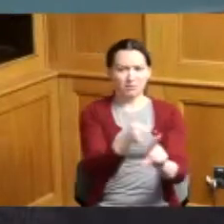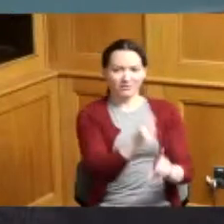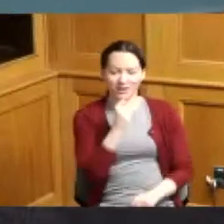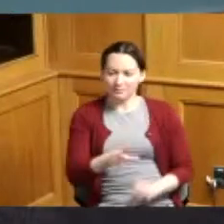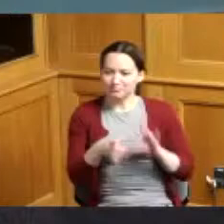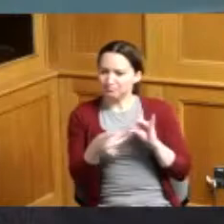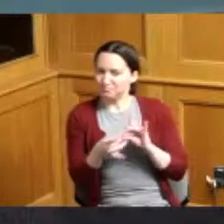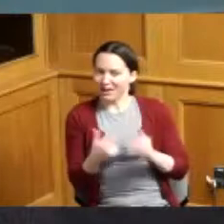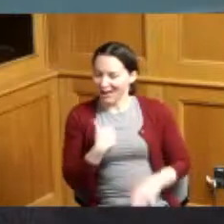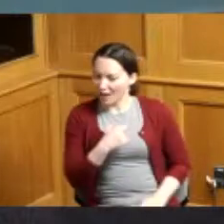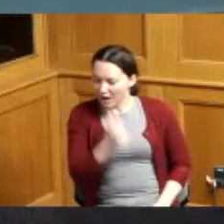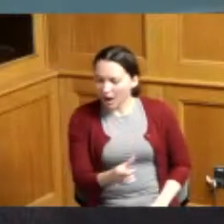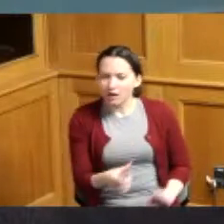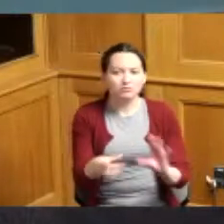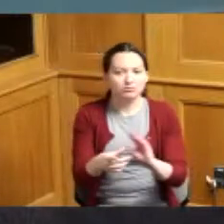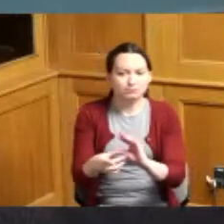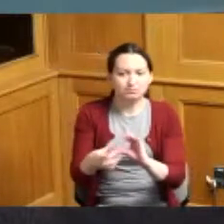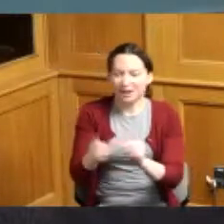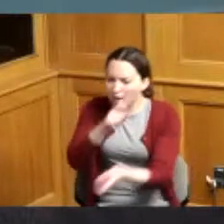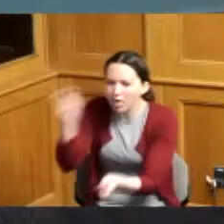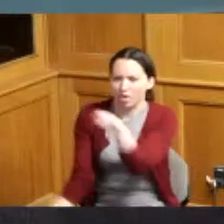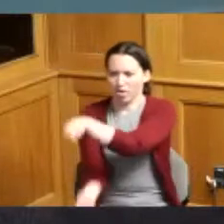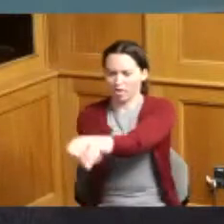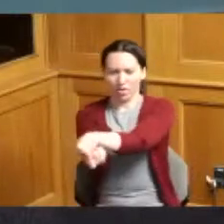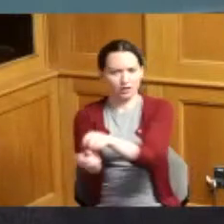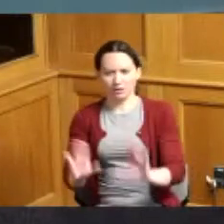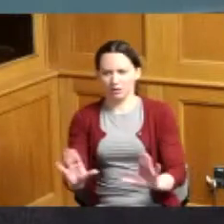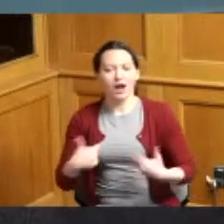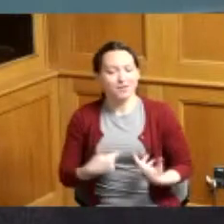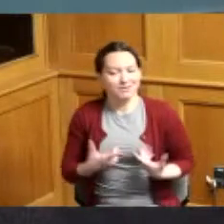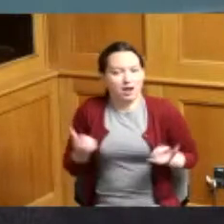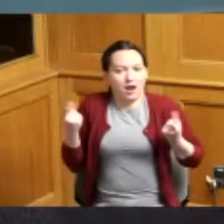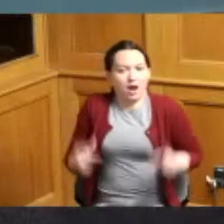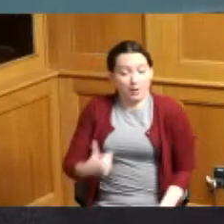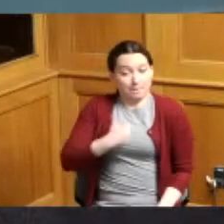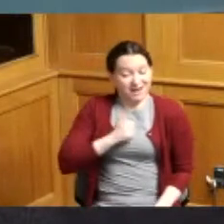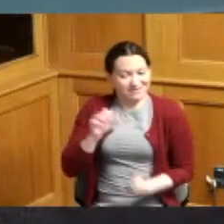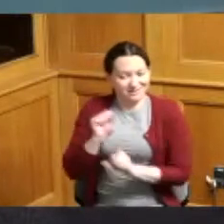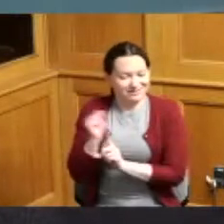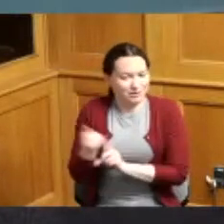and I'm not speaking to attack anyone I'm speaking on behalf of what happened with me in my office